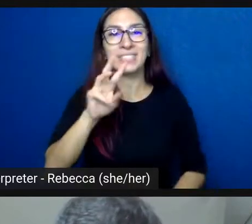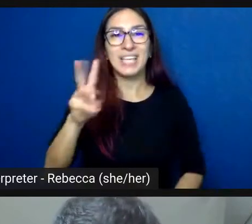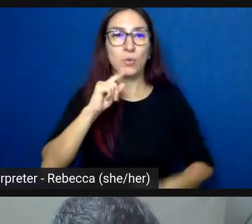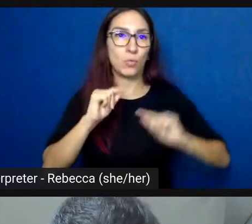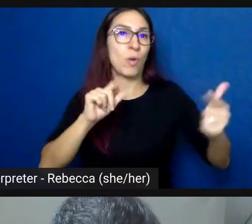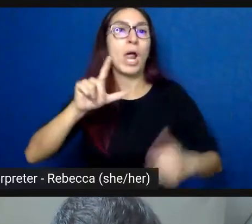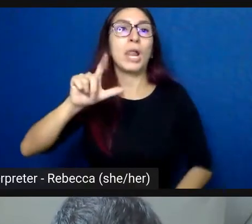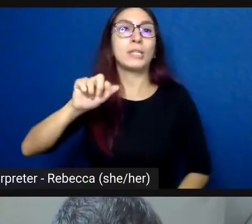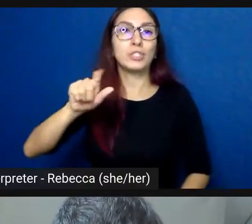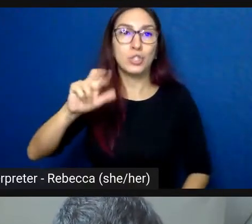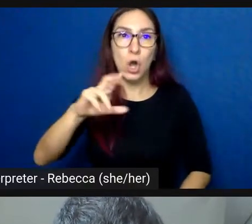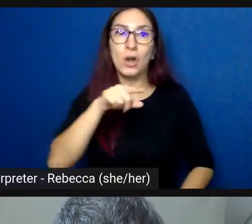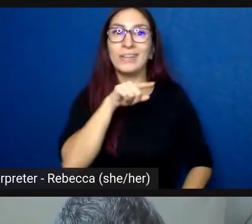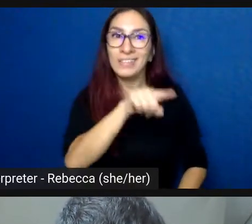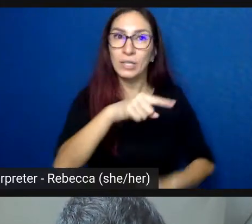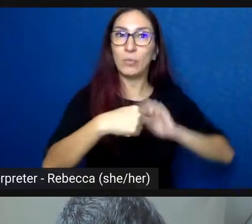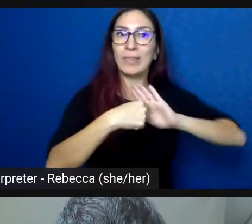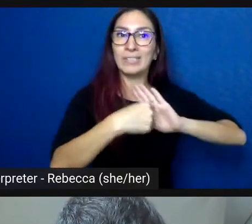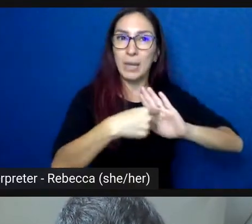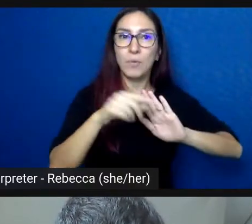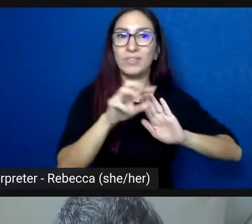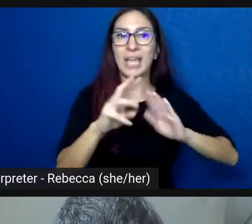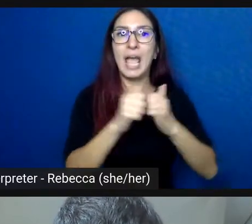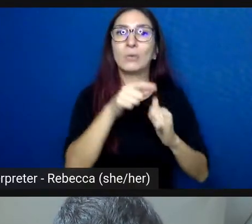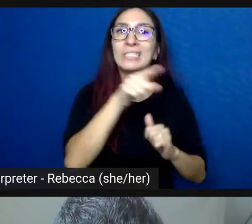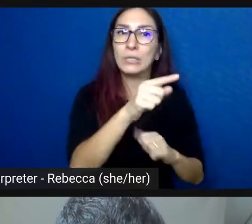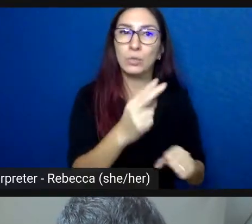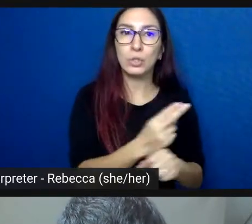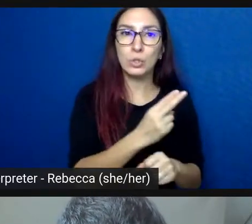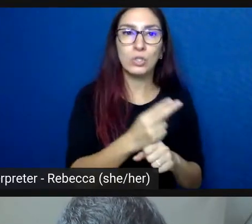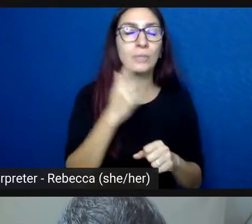How we would use that site because their accessibility efforts